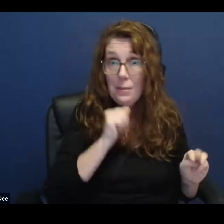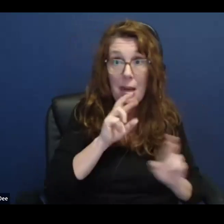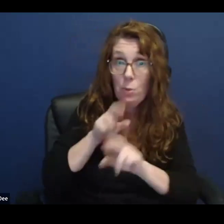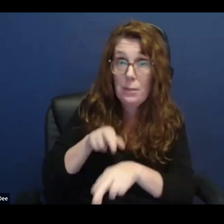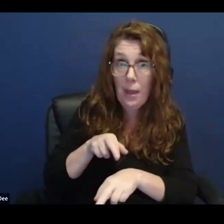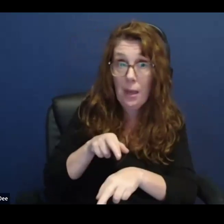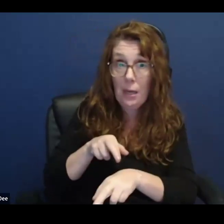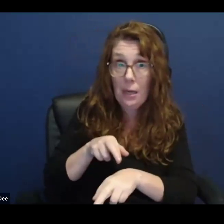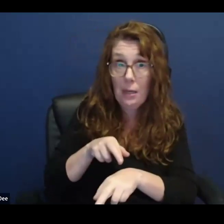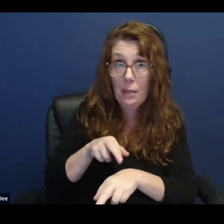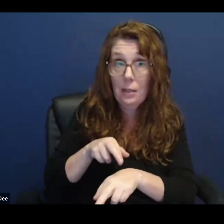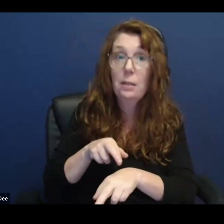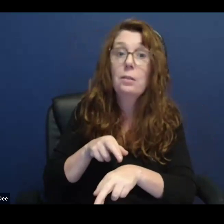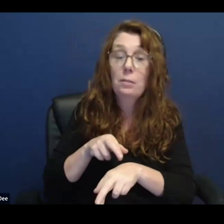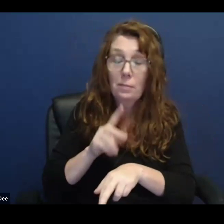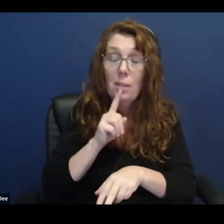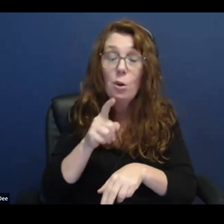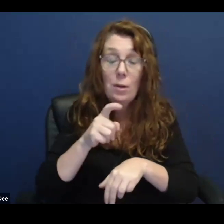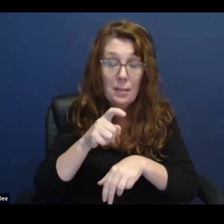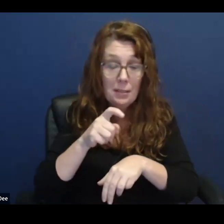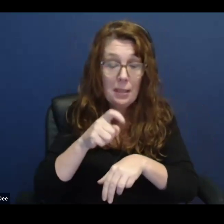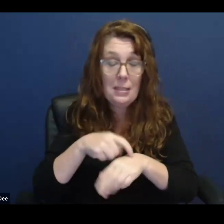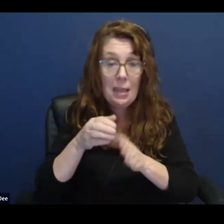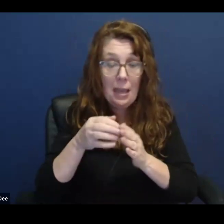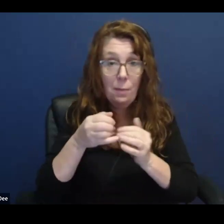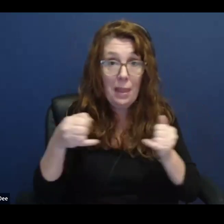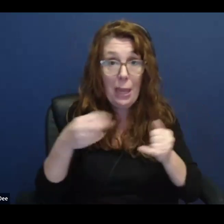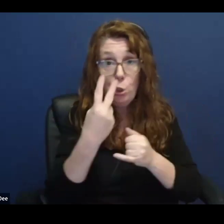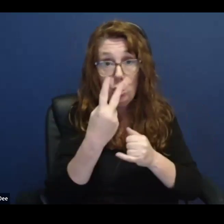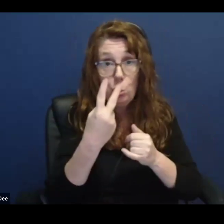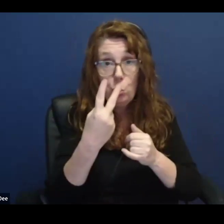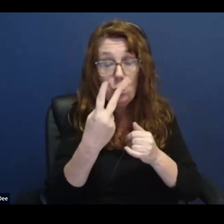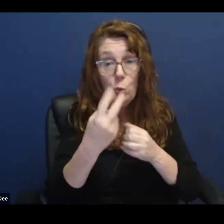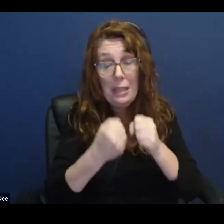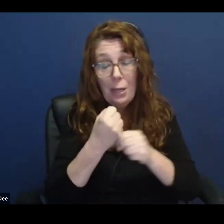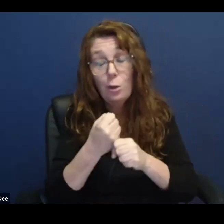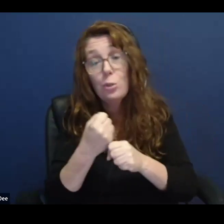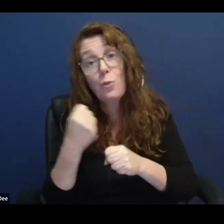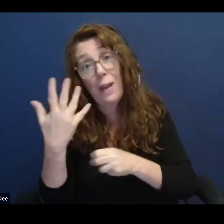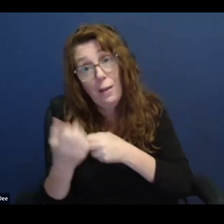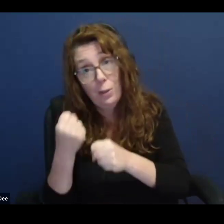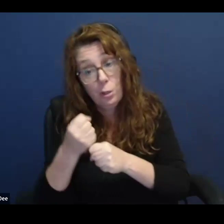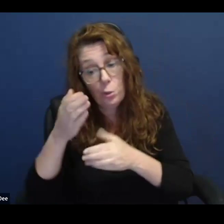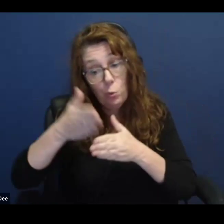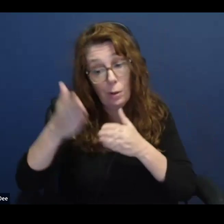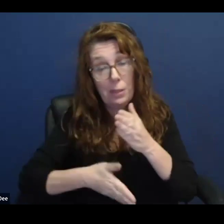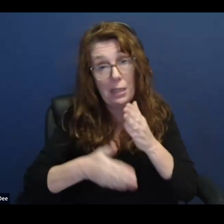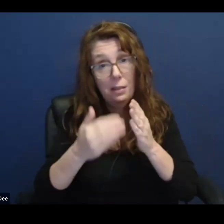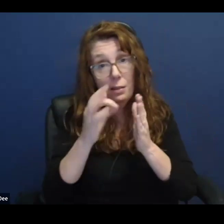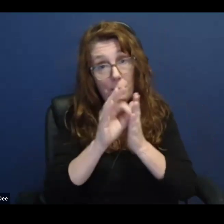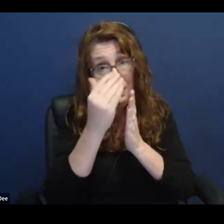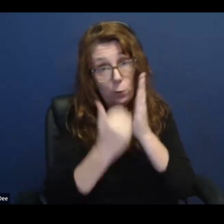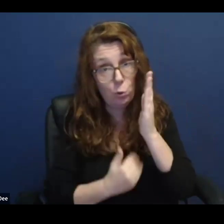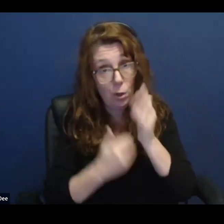again there is a timeline of either 2 years or 5 years to complete that inventory process. And it